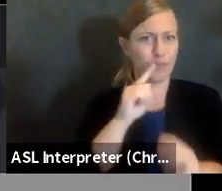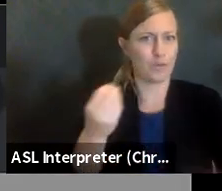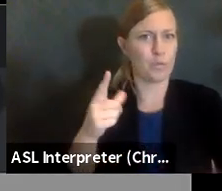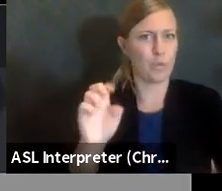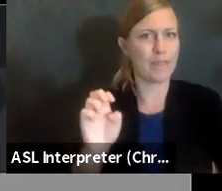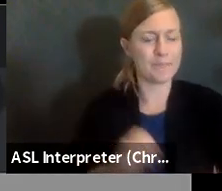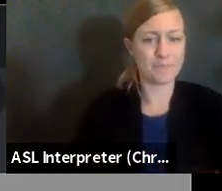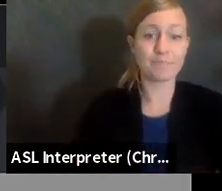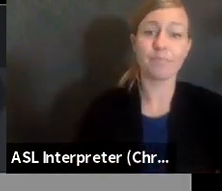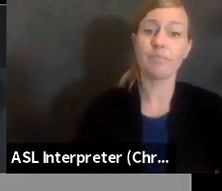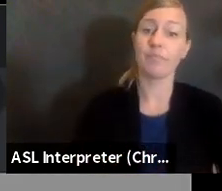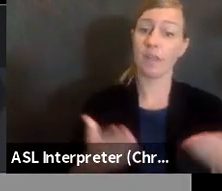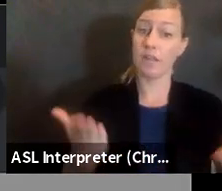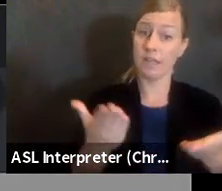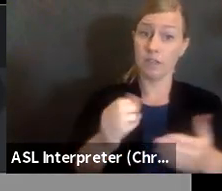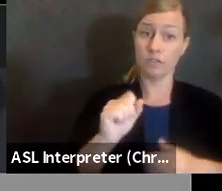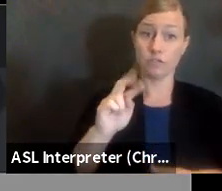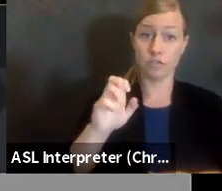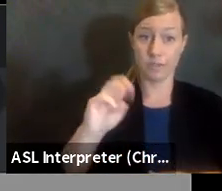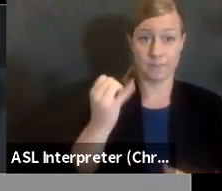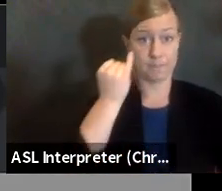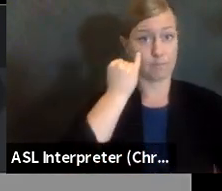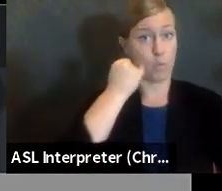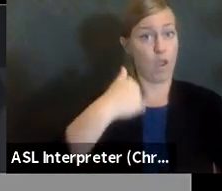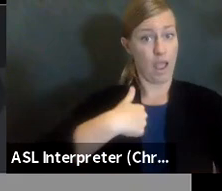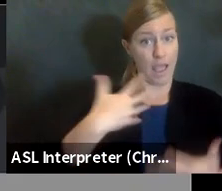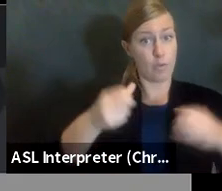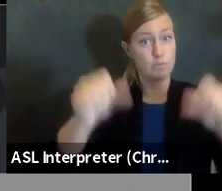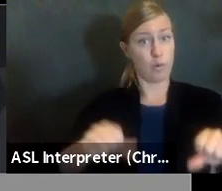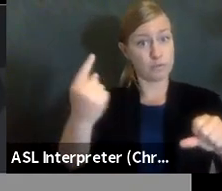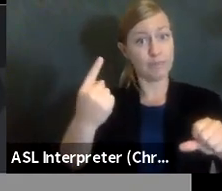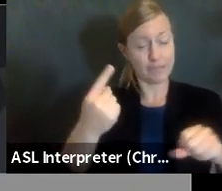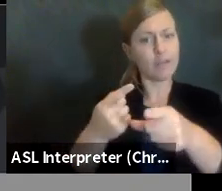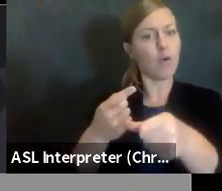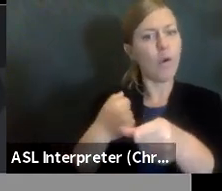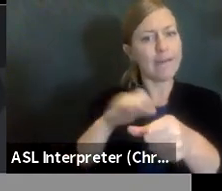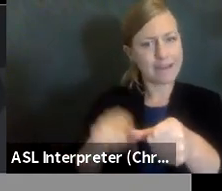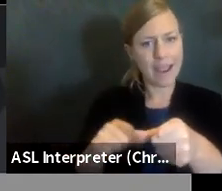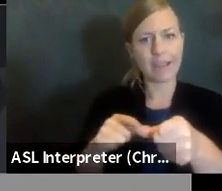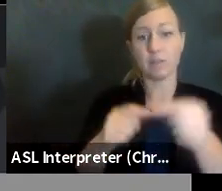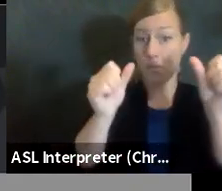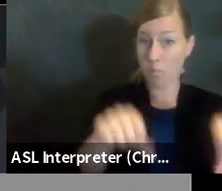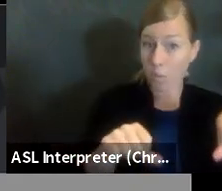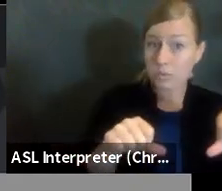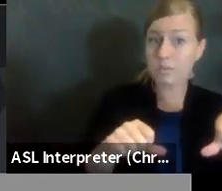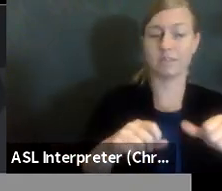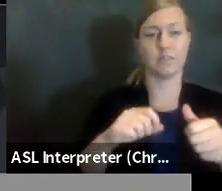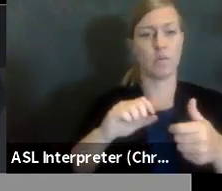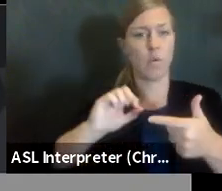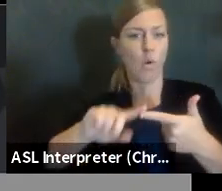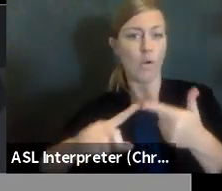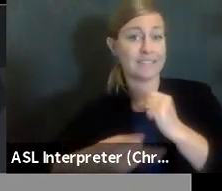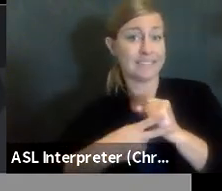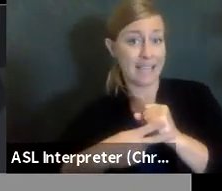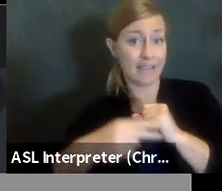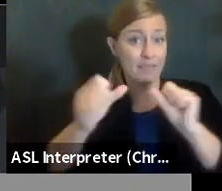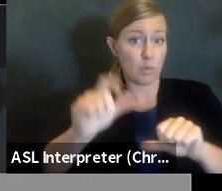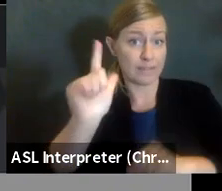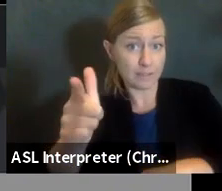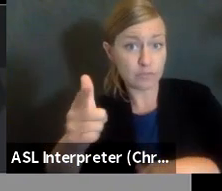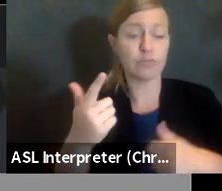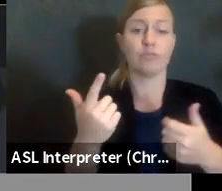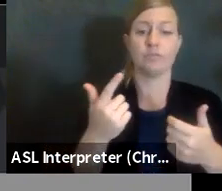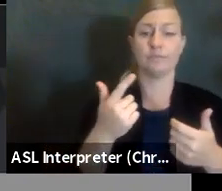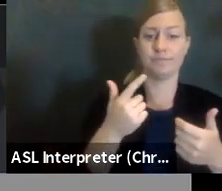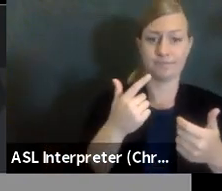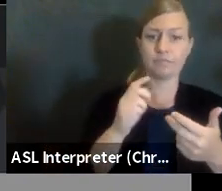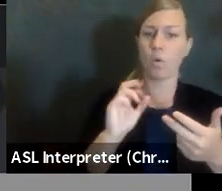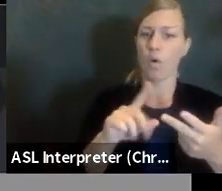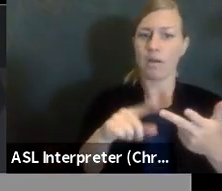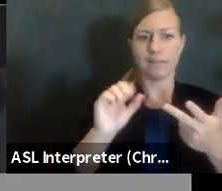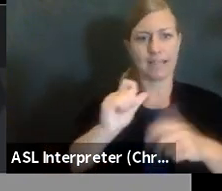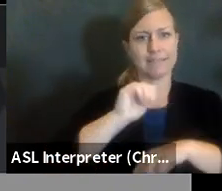ESD 112 - Katherine Livick: I can do that here. And it's reminding me right now that I can post something or save it and finish it later. Or schedule it for future use.